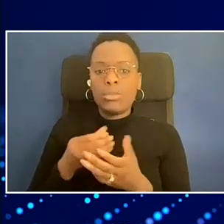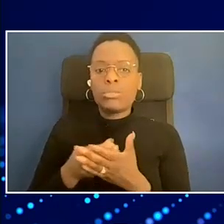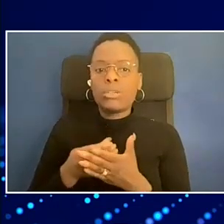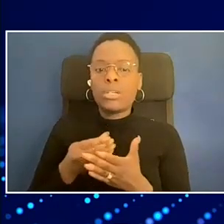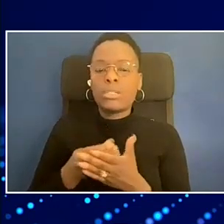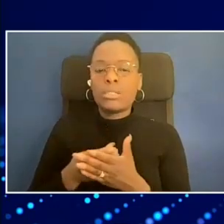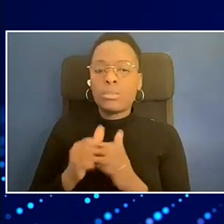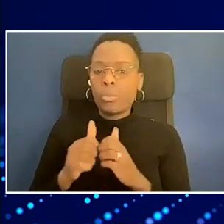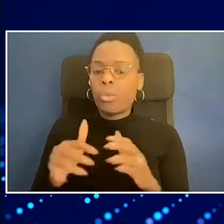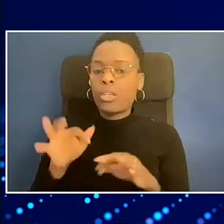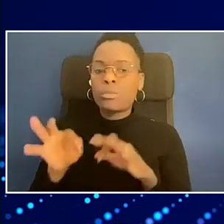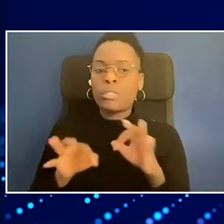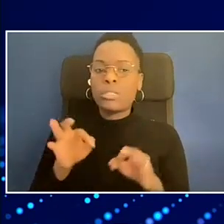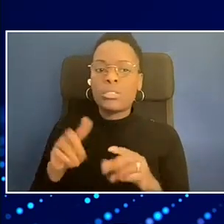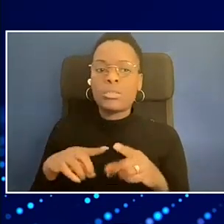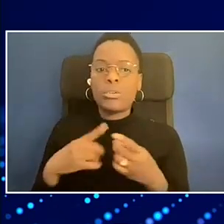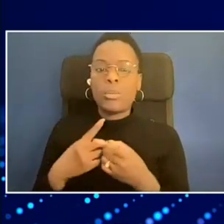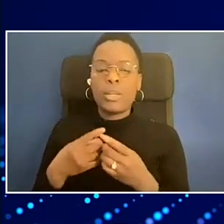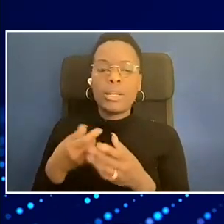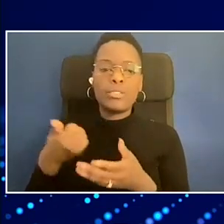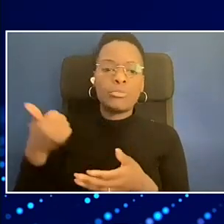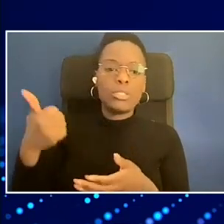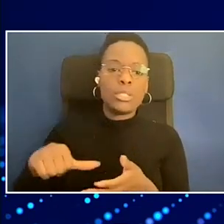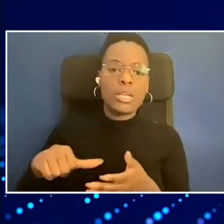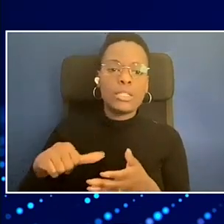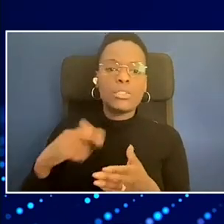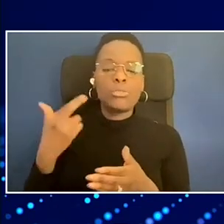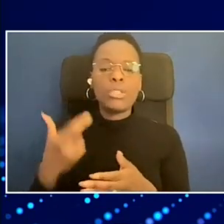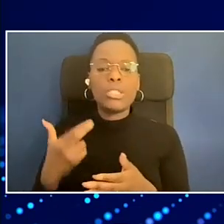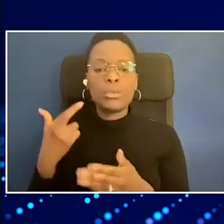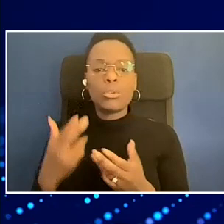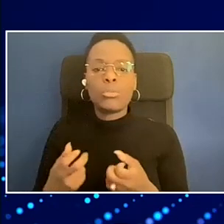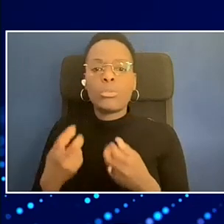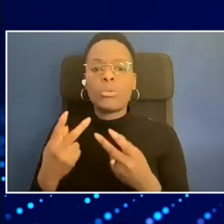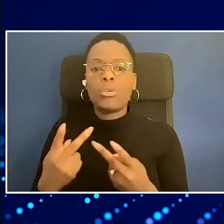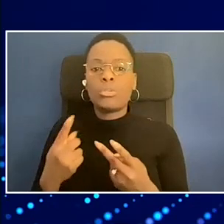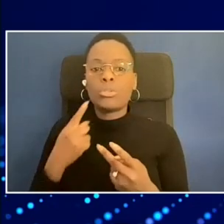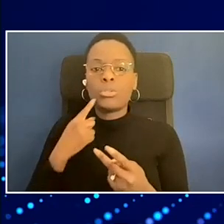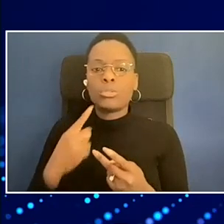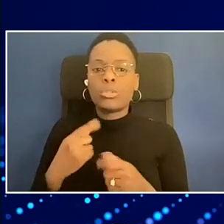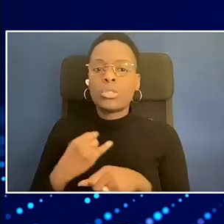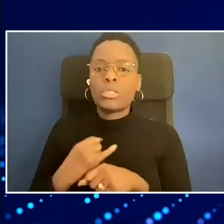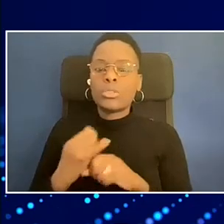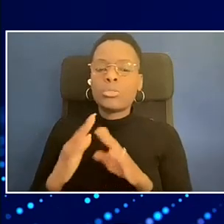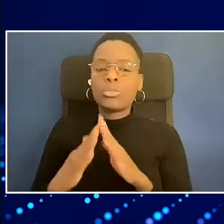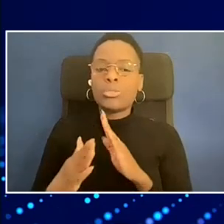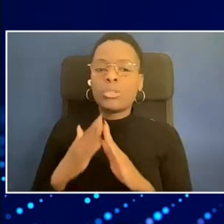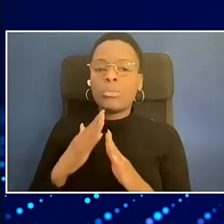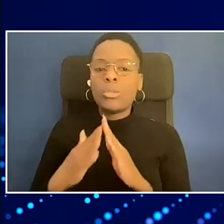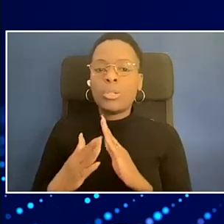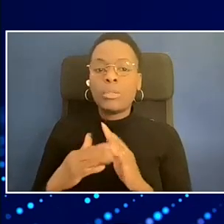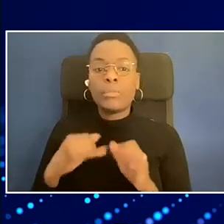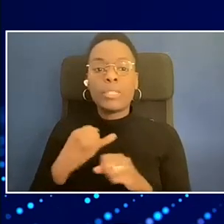The institutional community's proposals would both preserve the benefits of the current regulations, while also enhancing protections to students through clearer